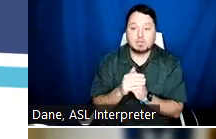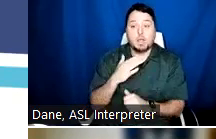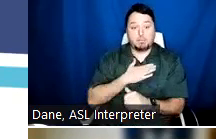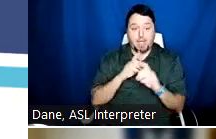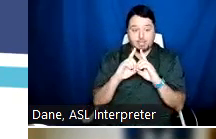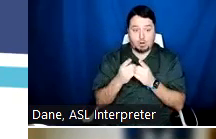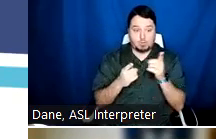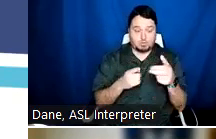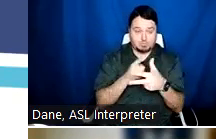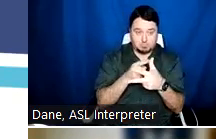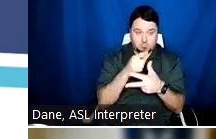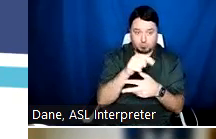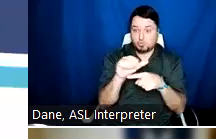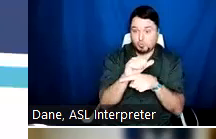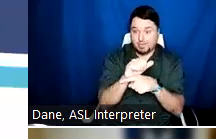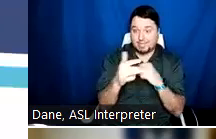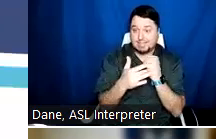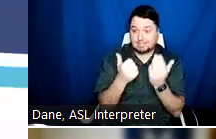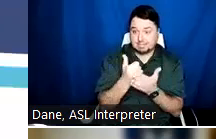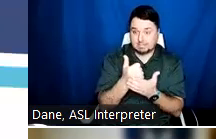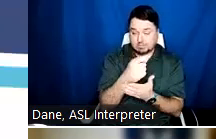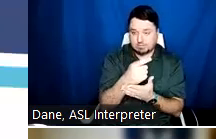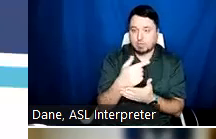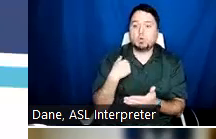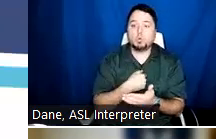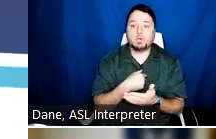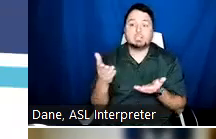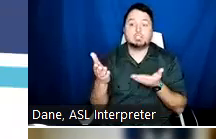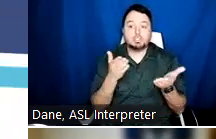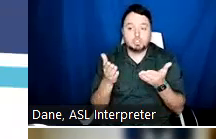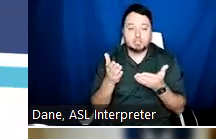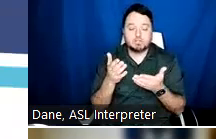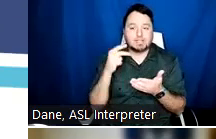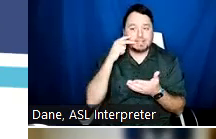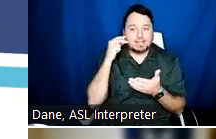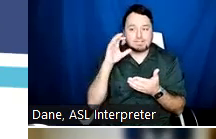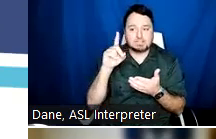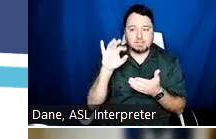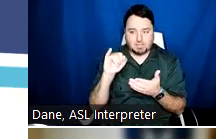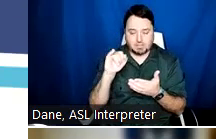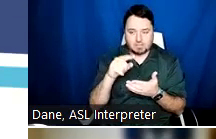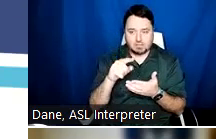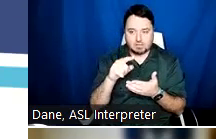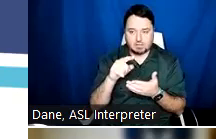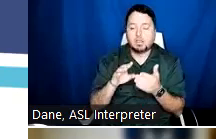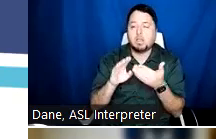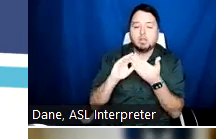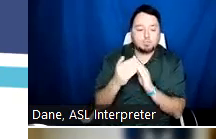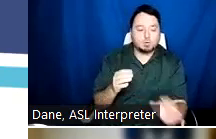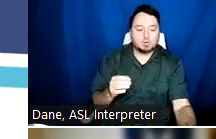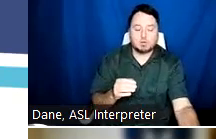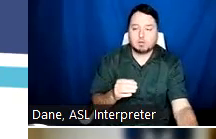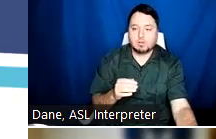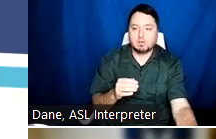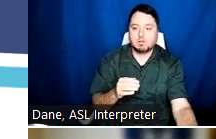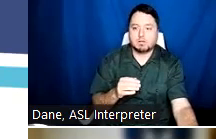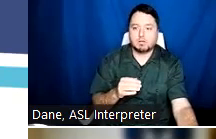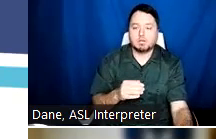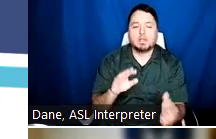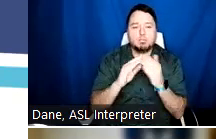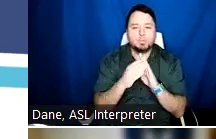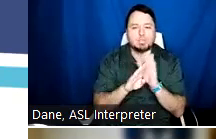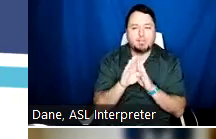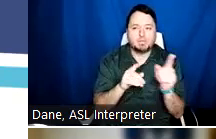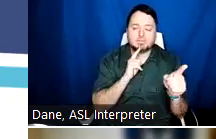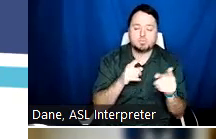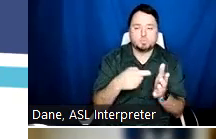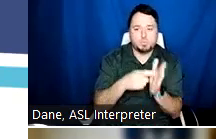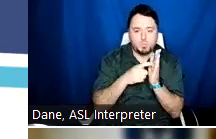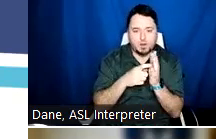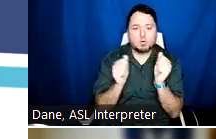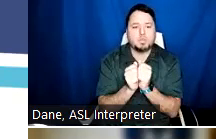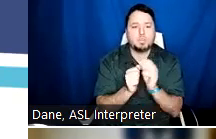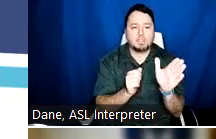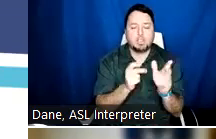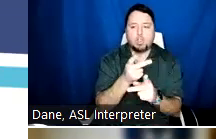assistance, we do serve native CDFIs, they are required alongside their loan capital to provide